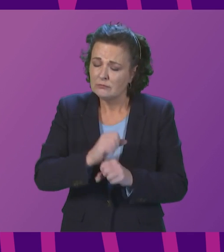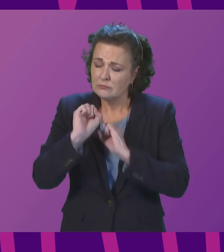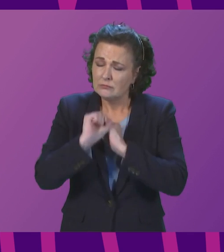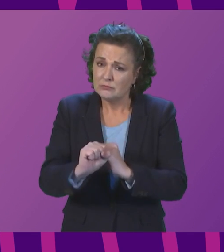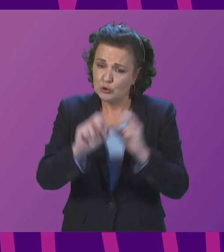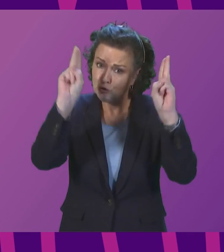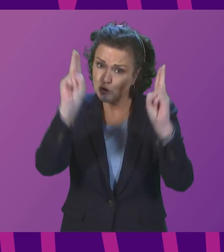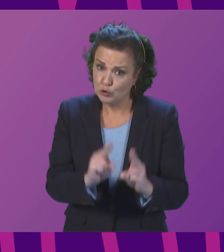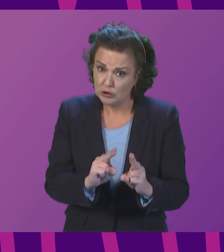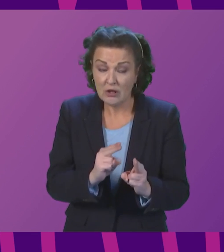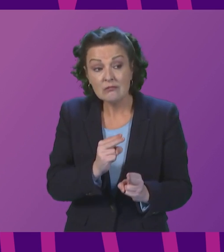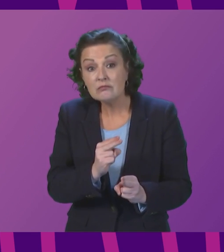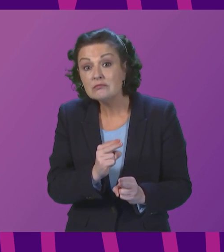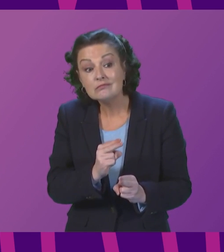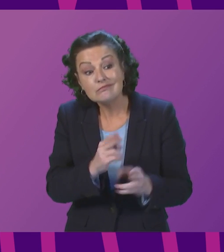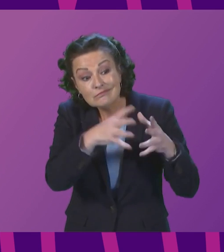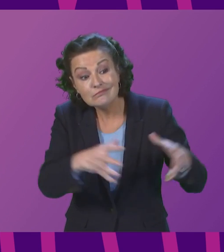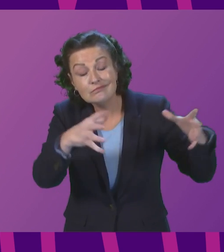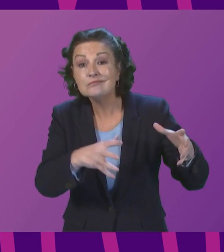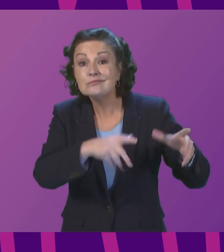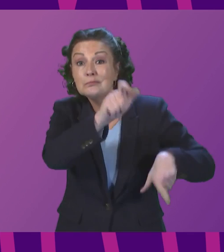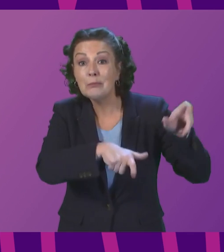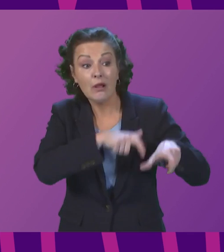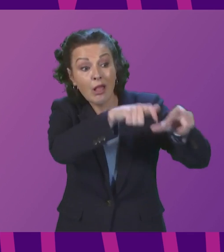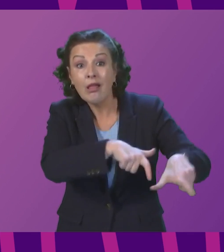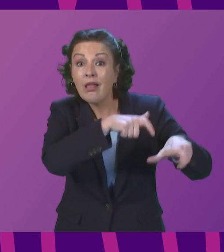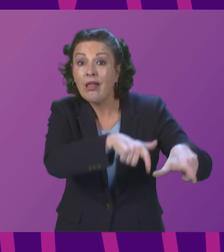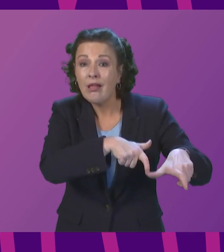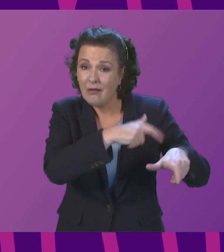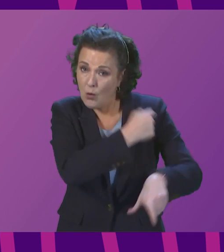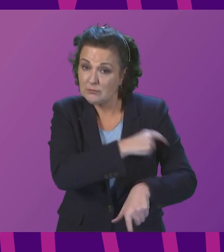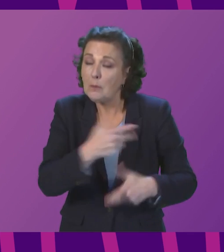In October, the health secretary announced an investment of £300 million to help address winter pressures.